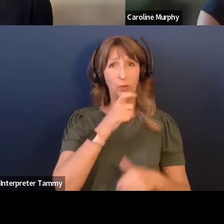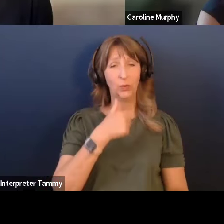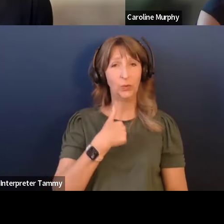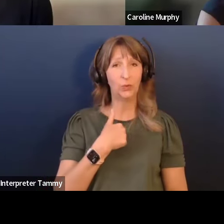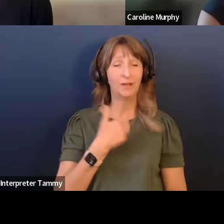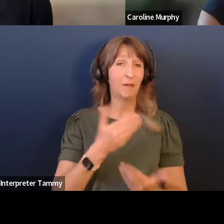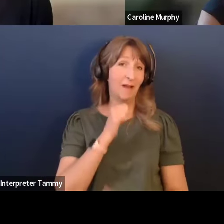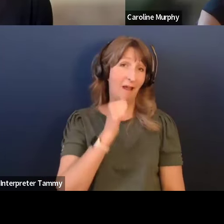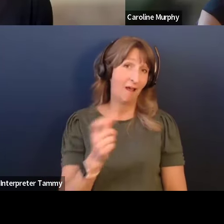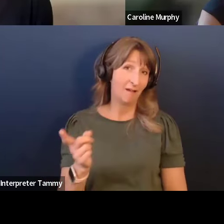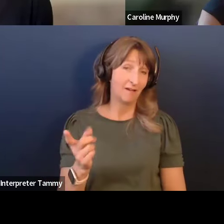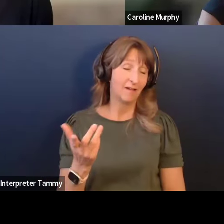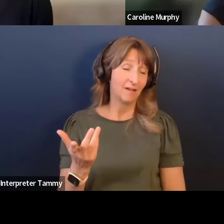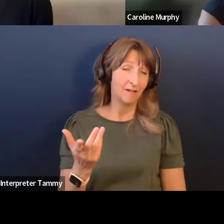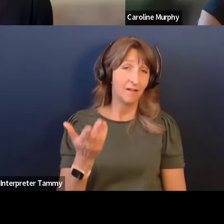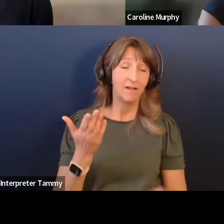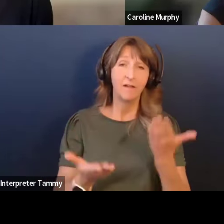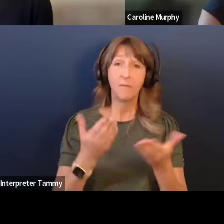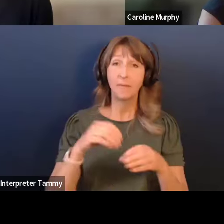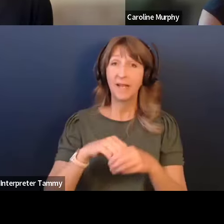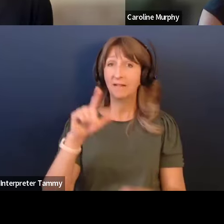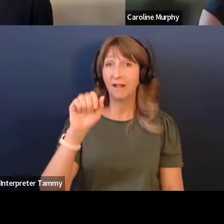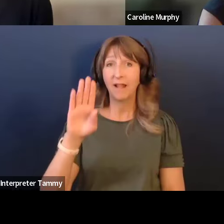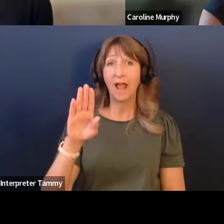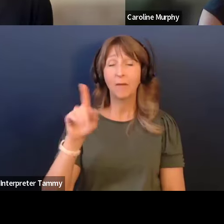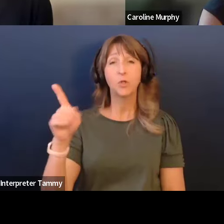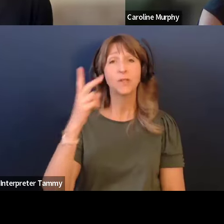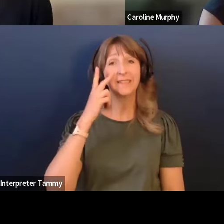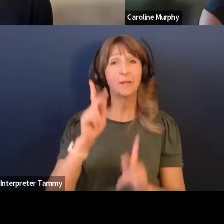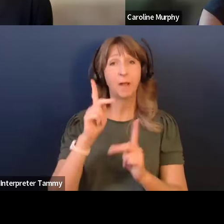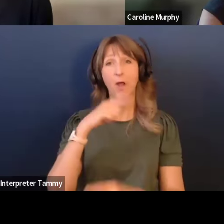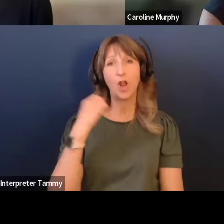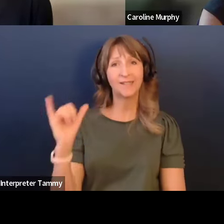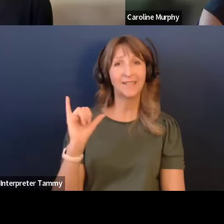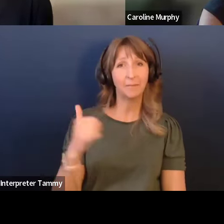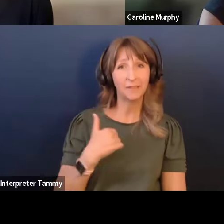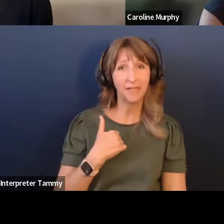It might be that the lab, you can see people who look like you and you, when you're interviewing